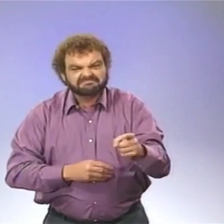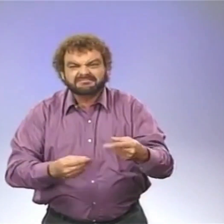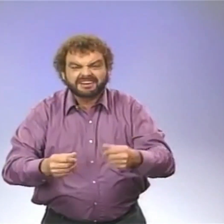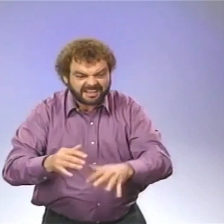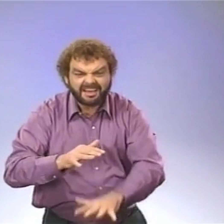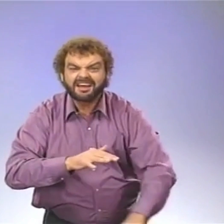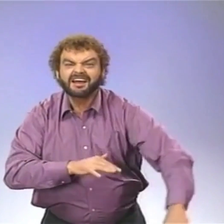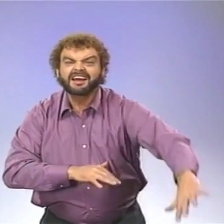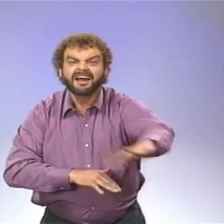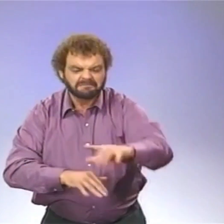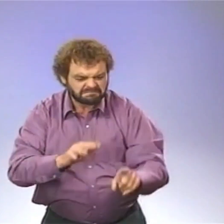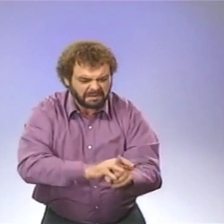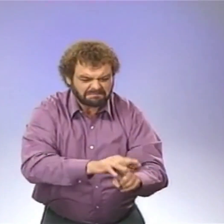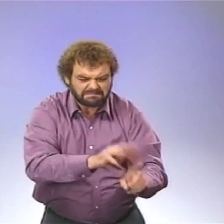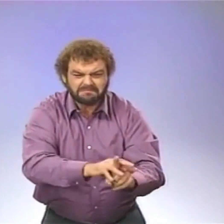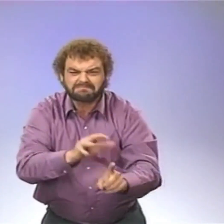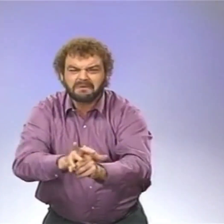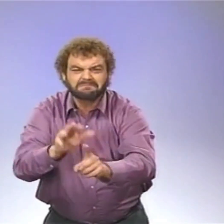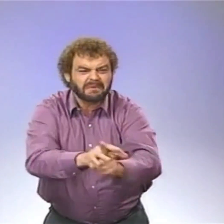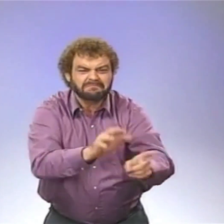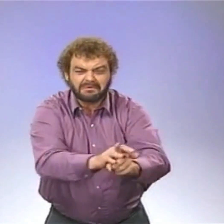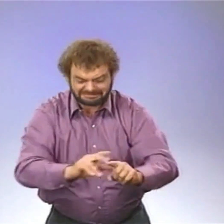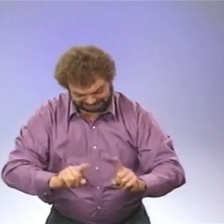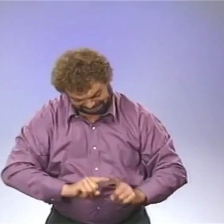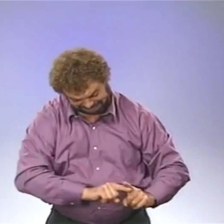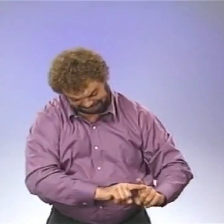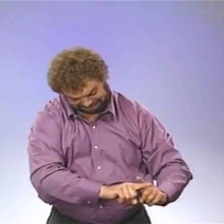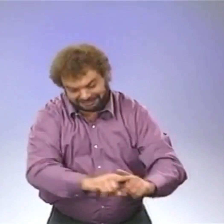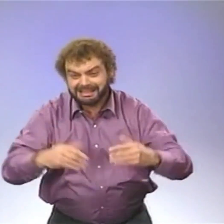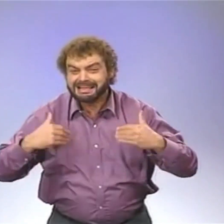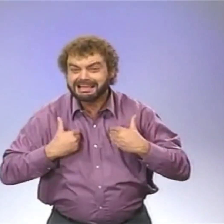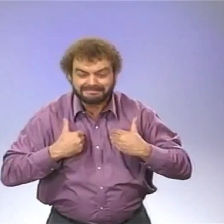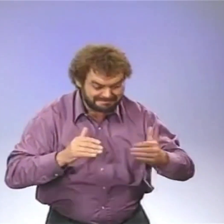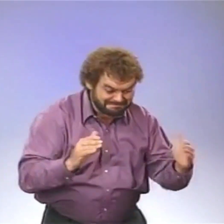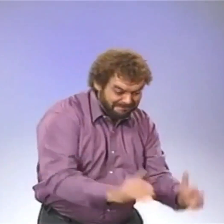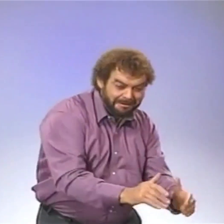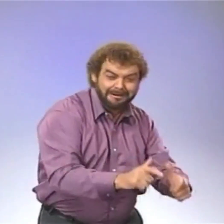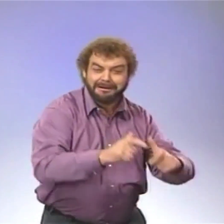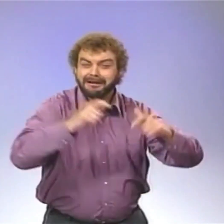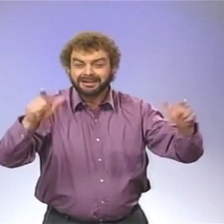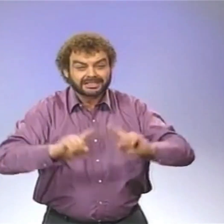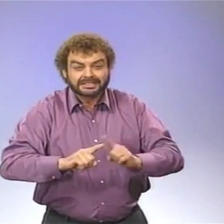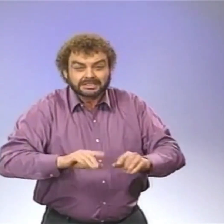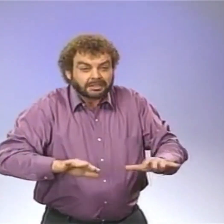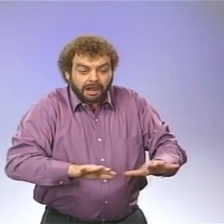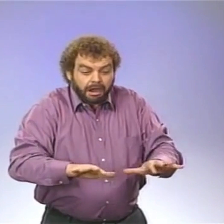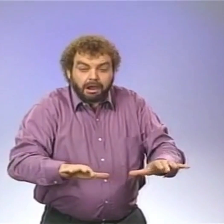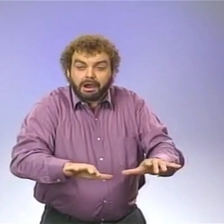And God said, let the land produce living creatures according to their kinds, the livestock, the creatures that move along